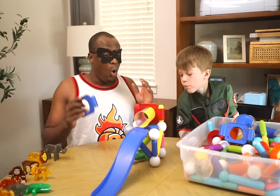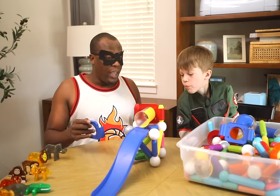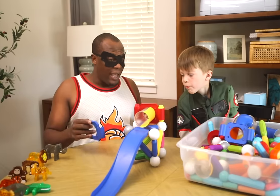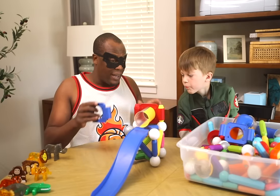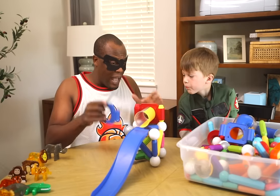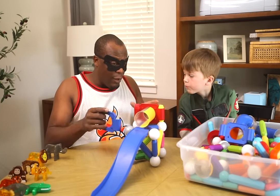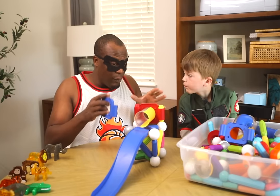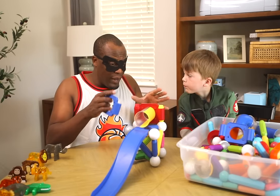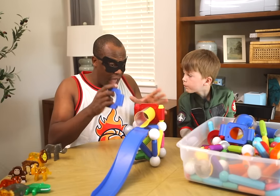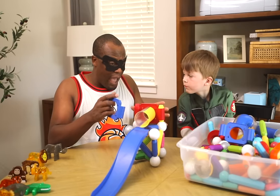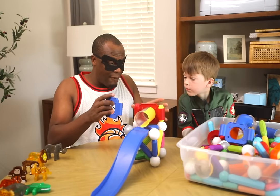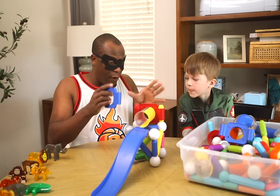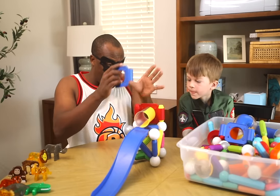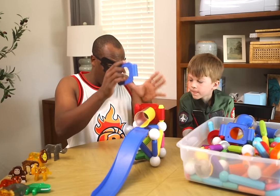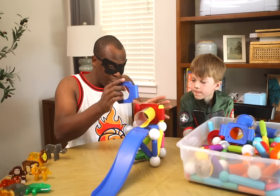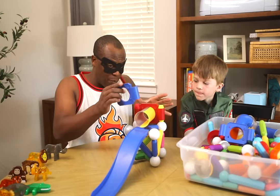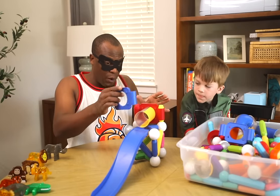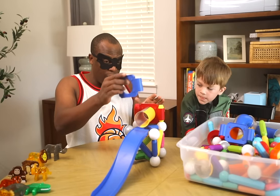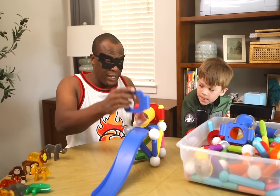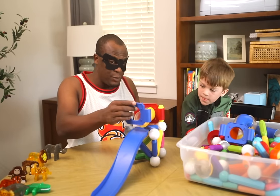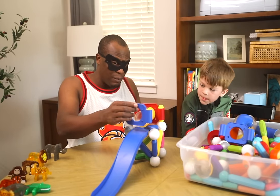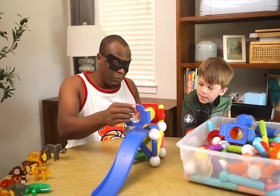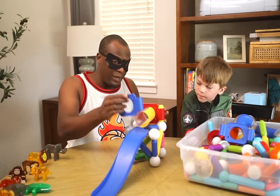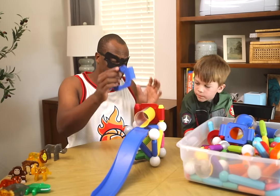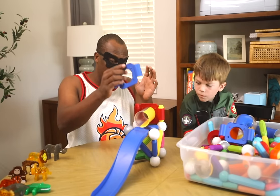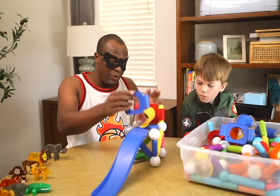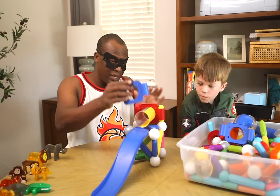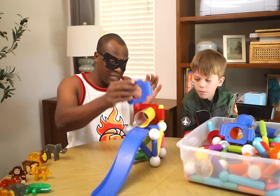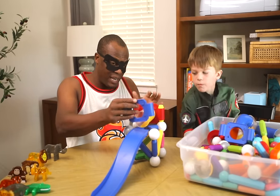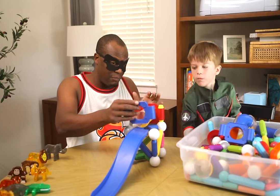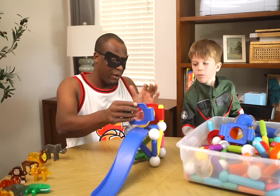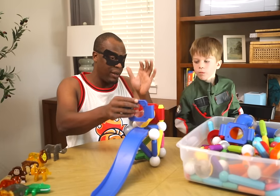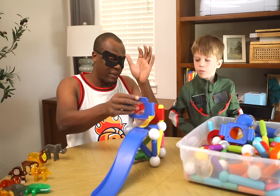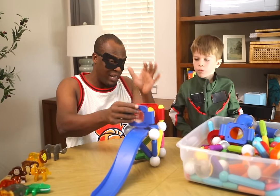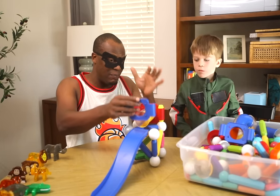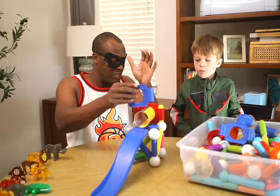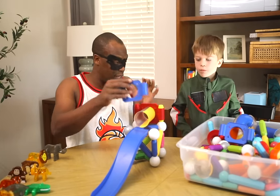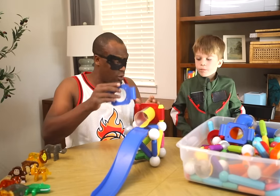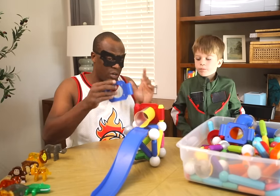Okay, now that we have our first part, we need to complete it by putting a second part here to keep it secure.